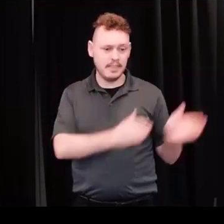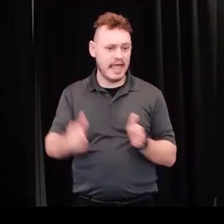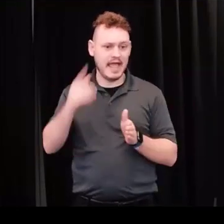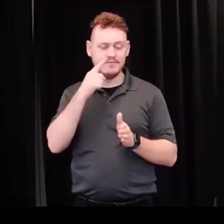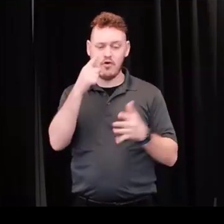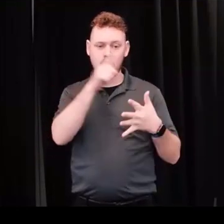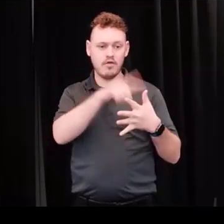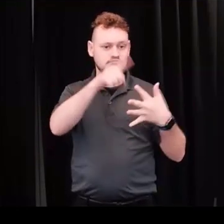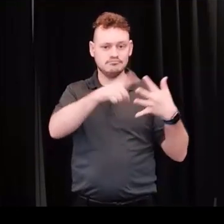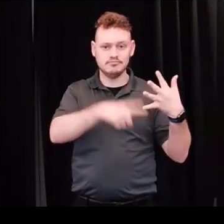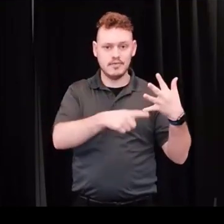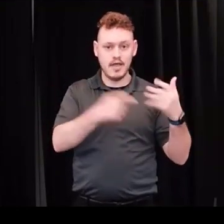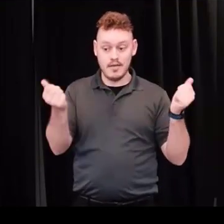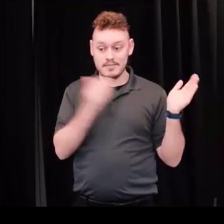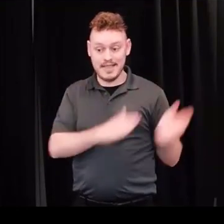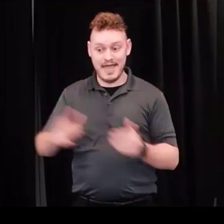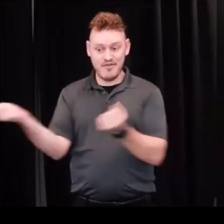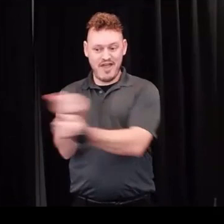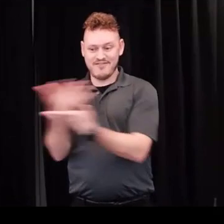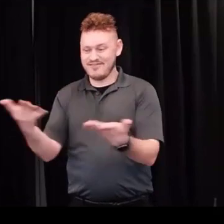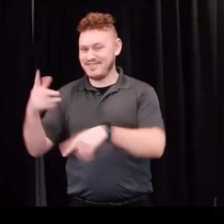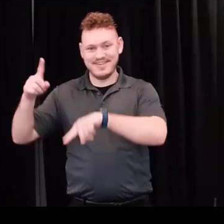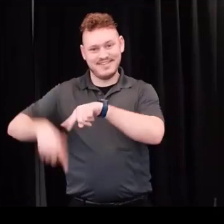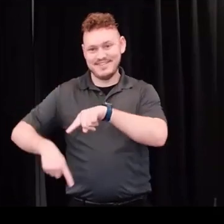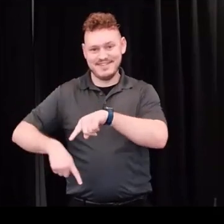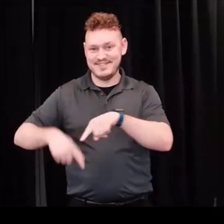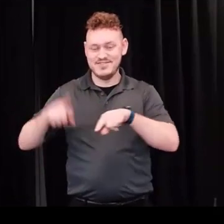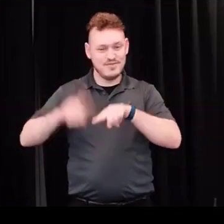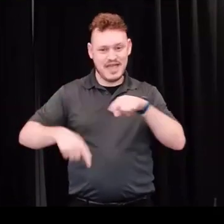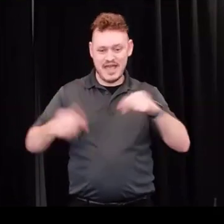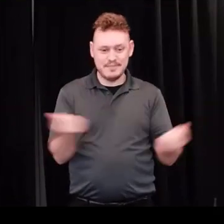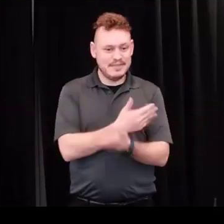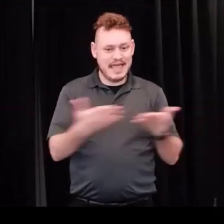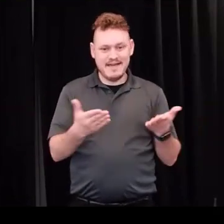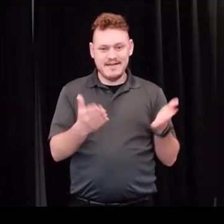but you can't plan for everything and you cannot plan for everyone. But by at least planning for